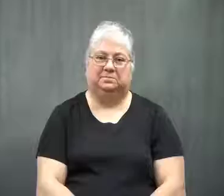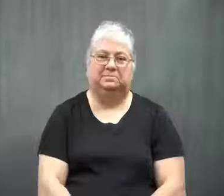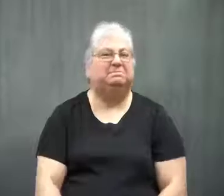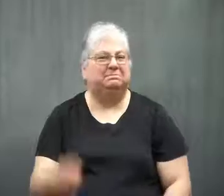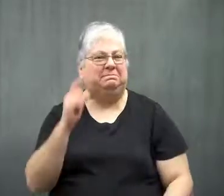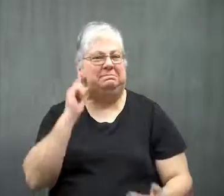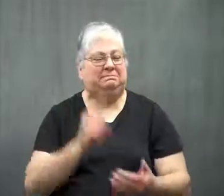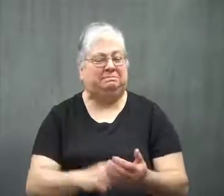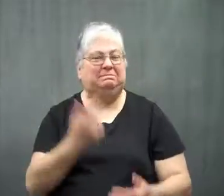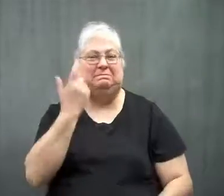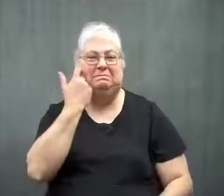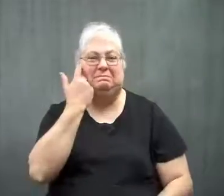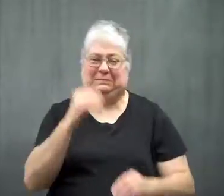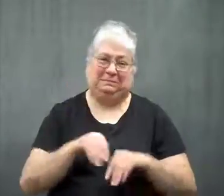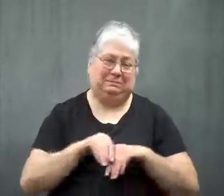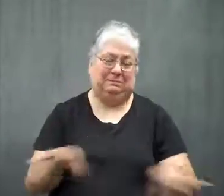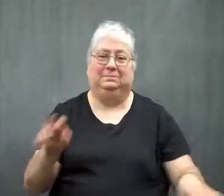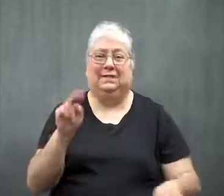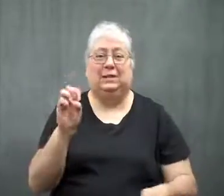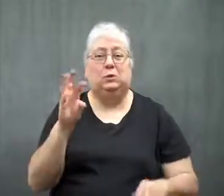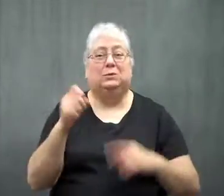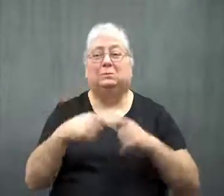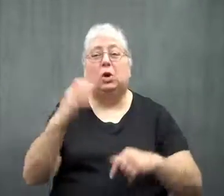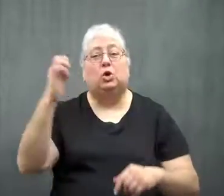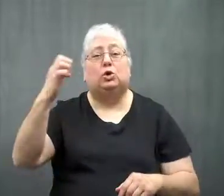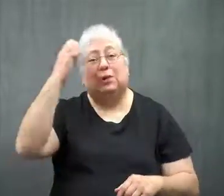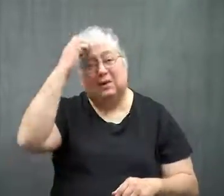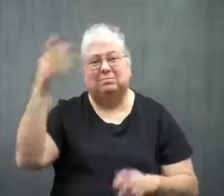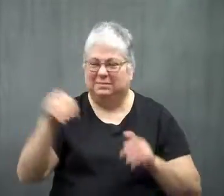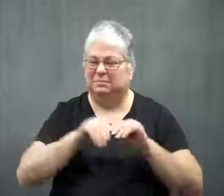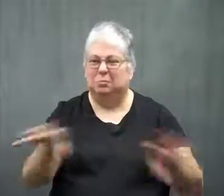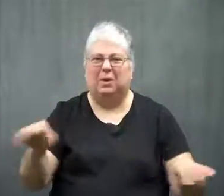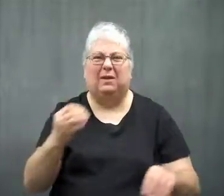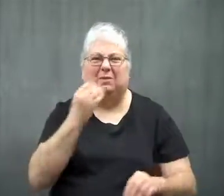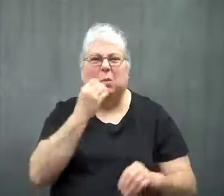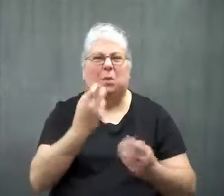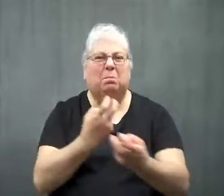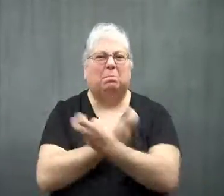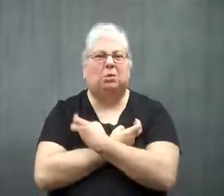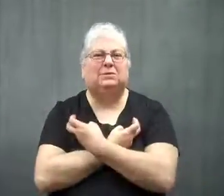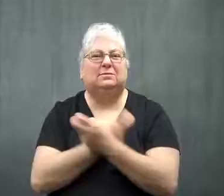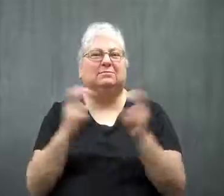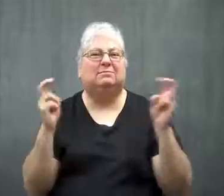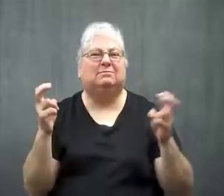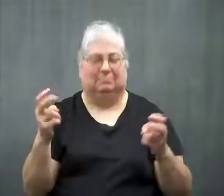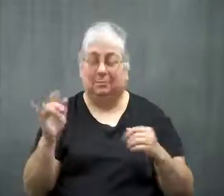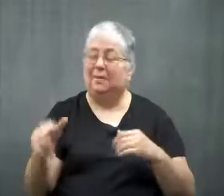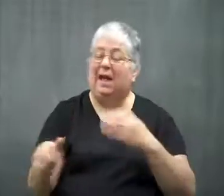You may have seen in the news about the food poisoning outbreak in Europe.